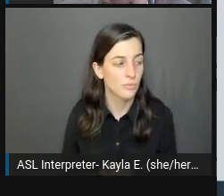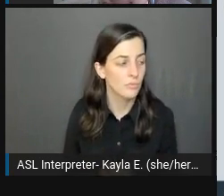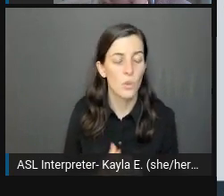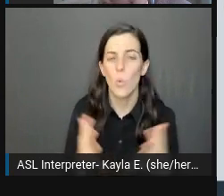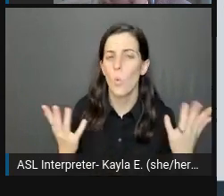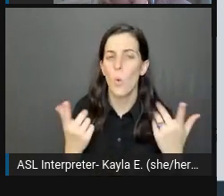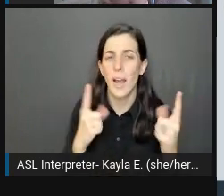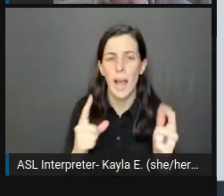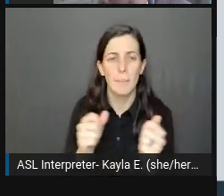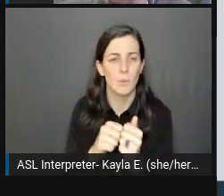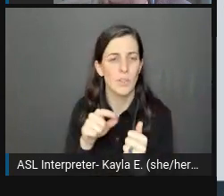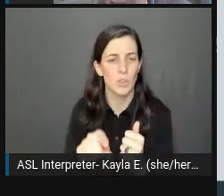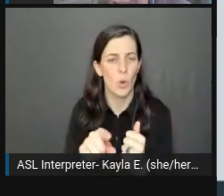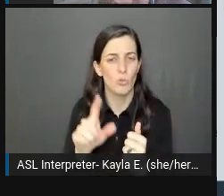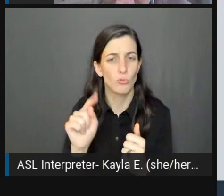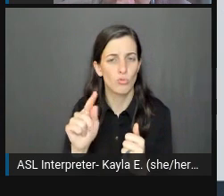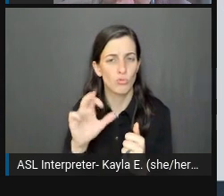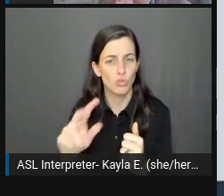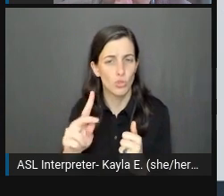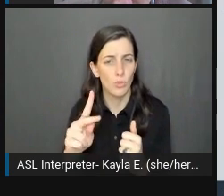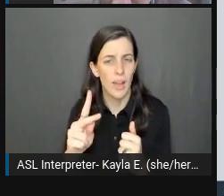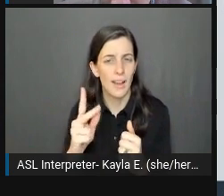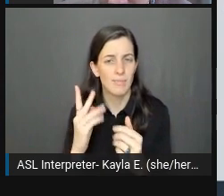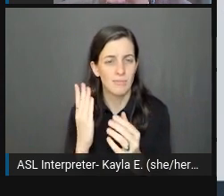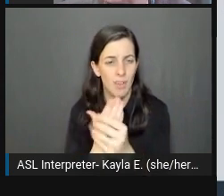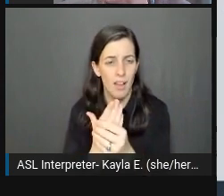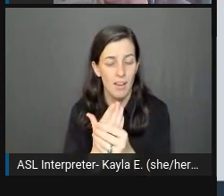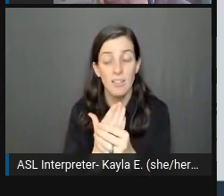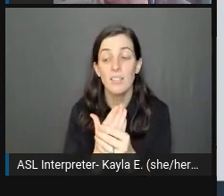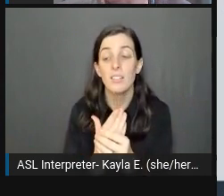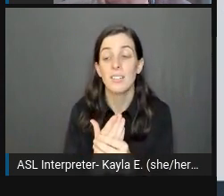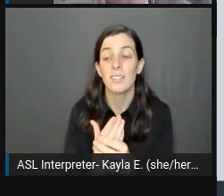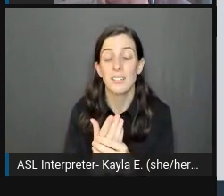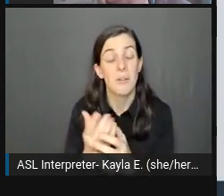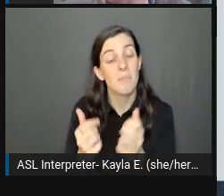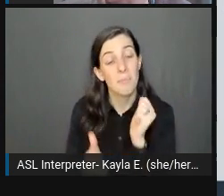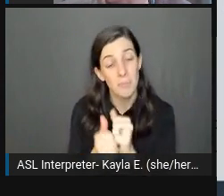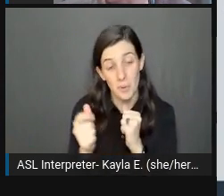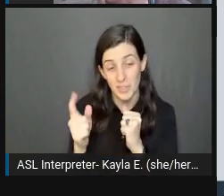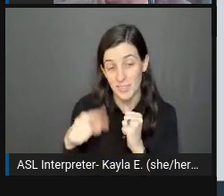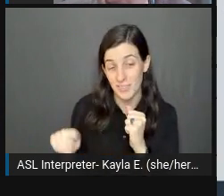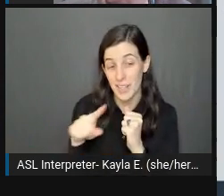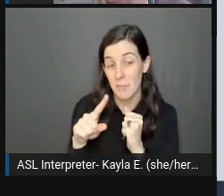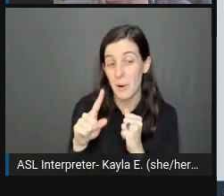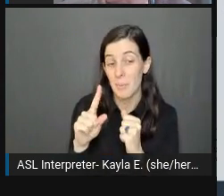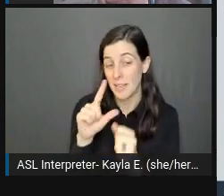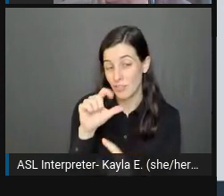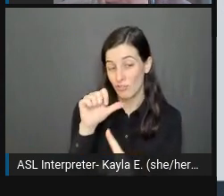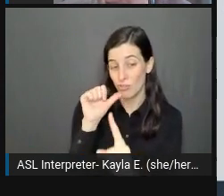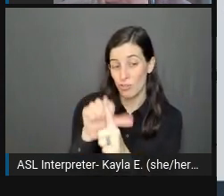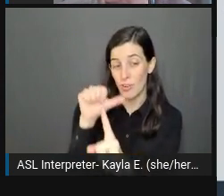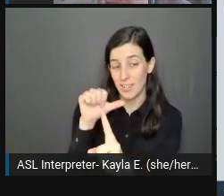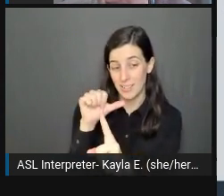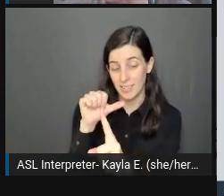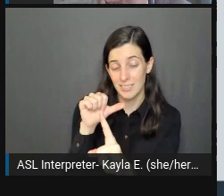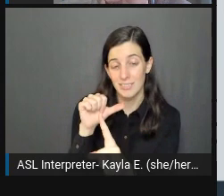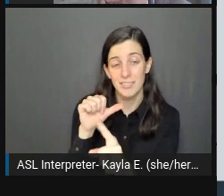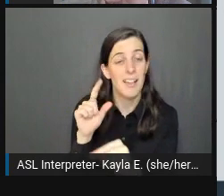Most of test tools are a big tricked, and they cannot see entire content